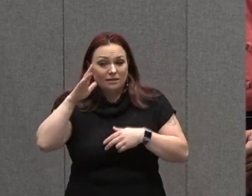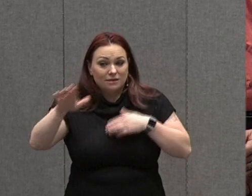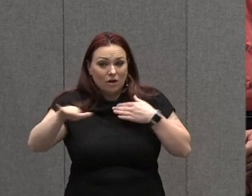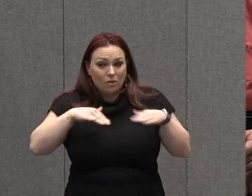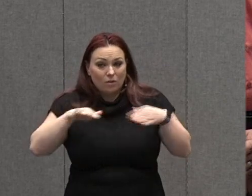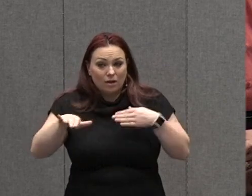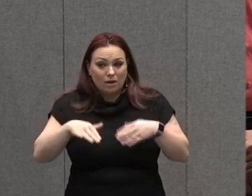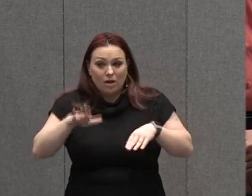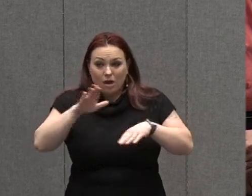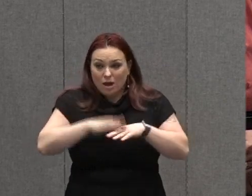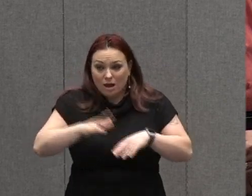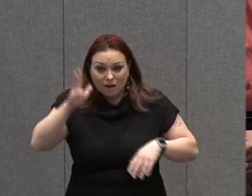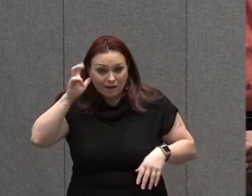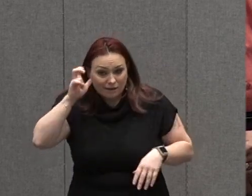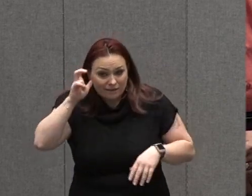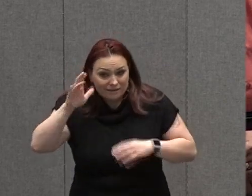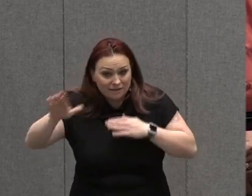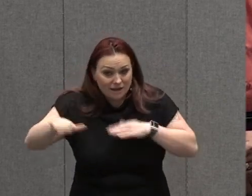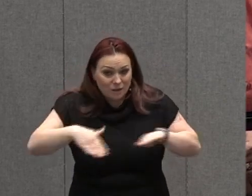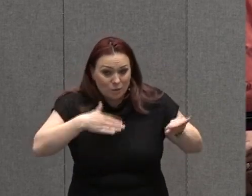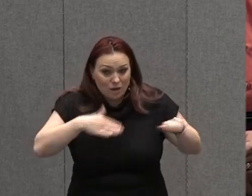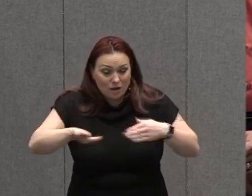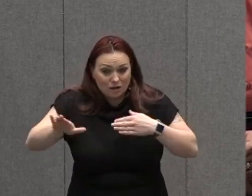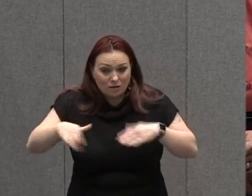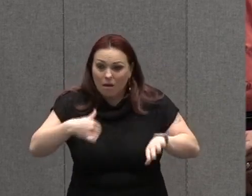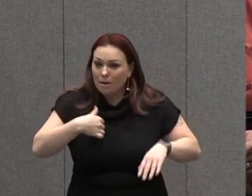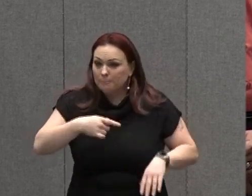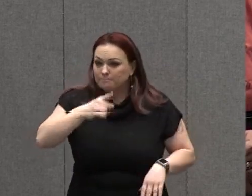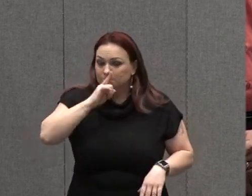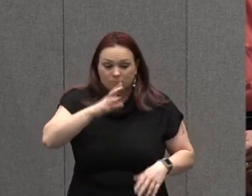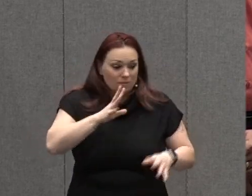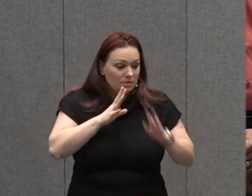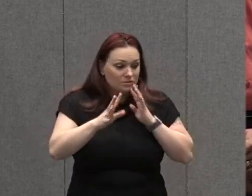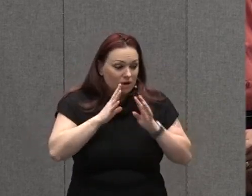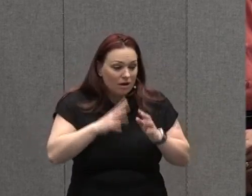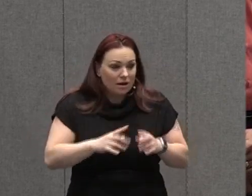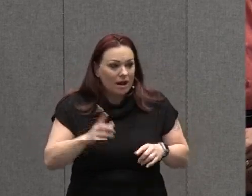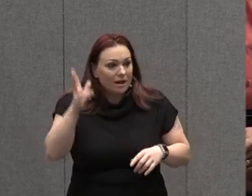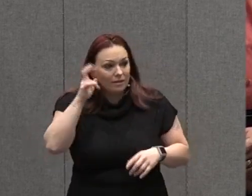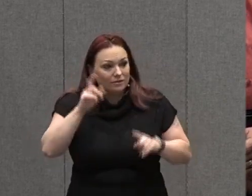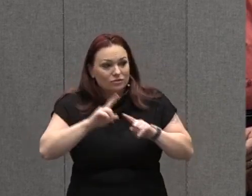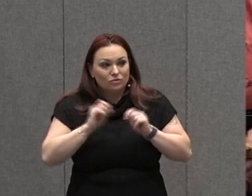On a listening walk, I do not talk I listen to all the different sounds.